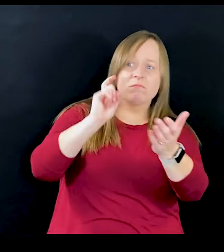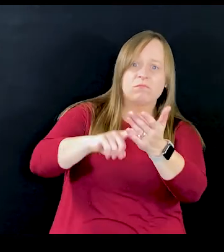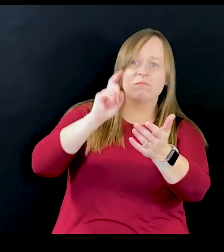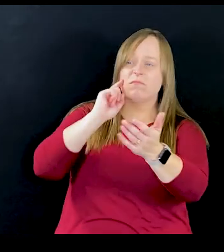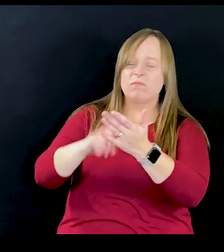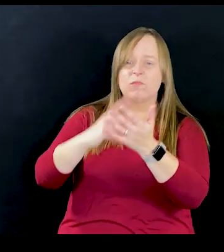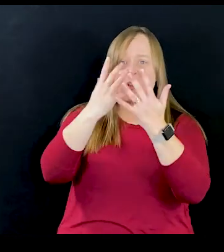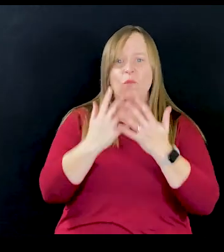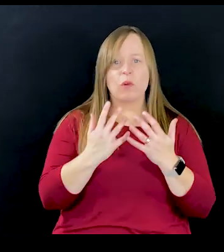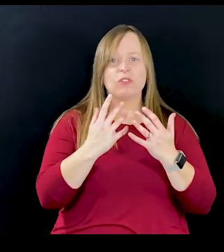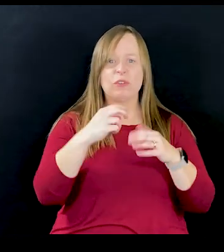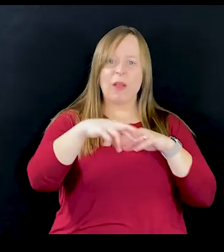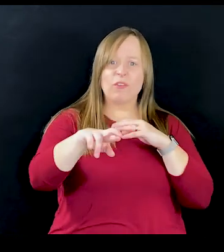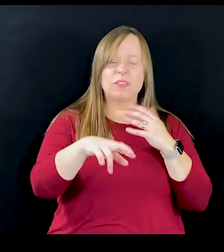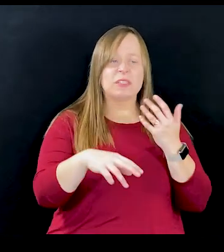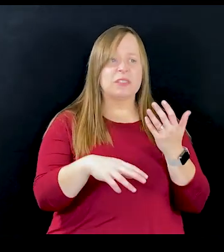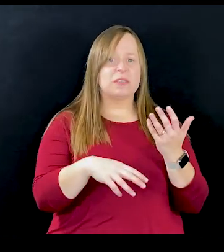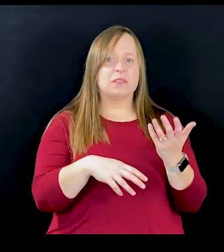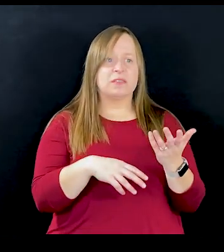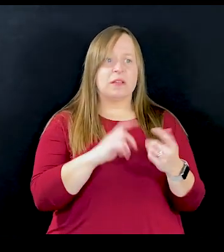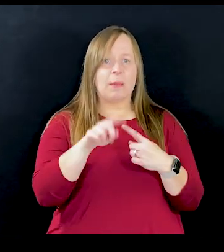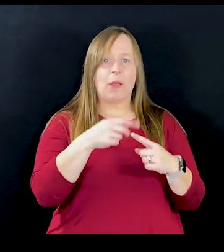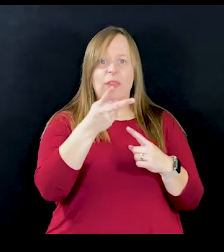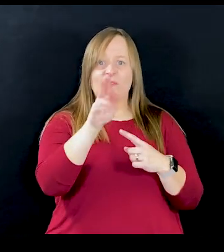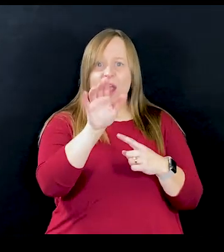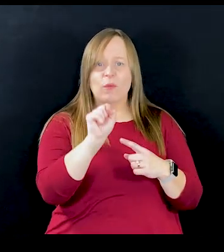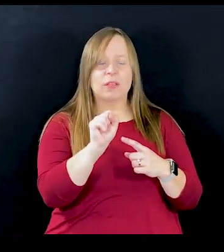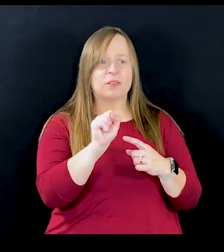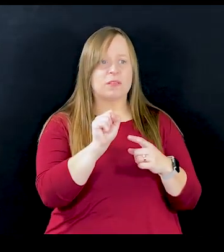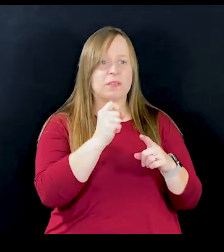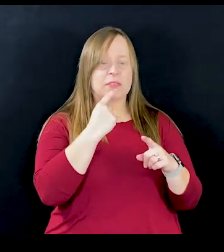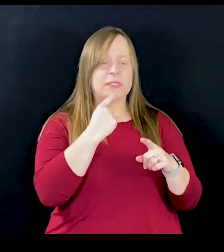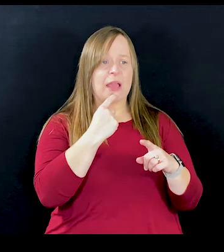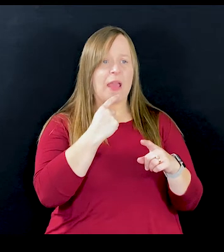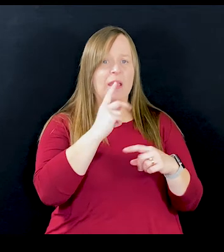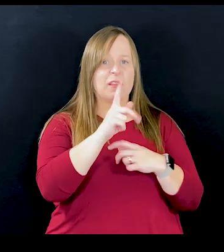these unfortunate references to the virus that imply that they are--